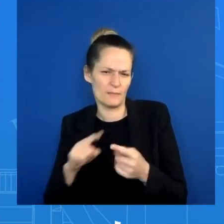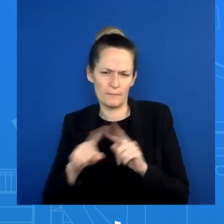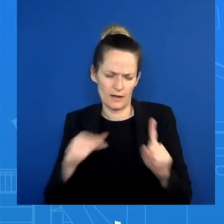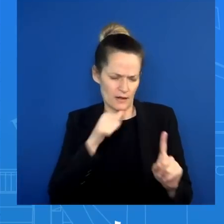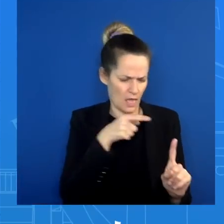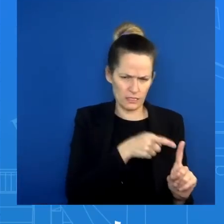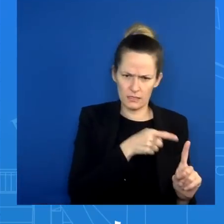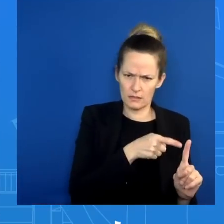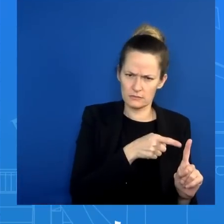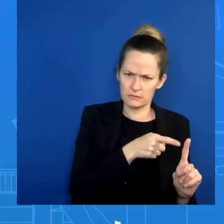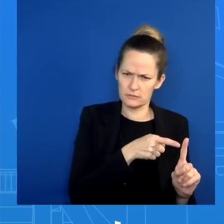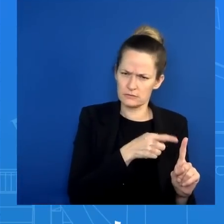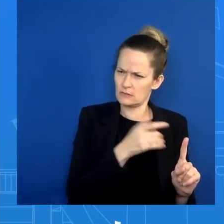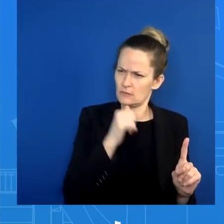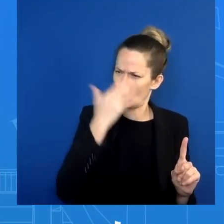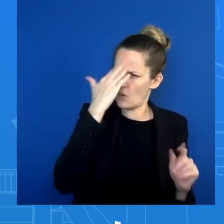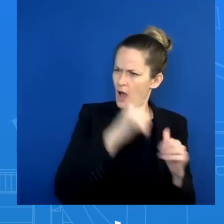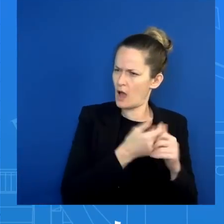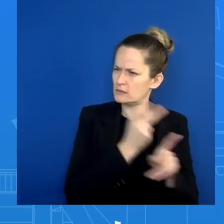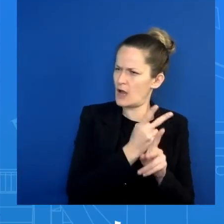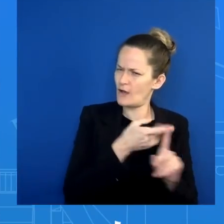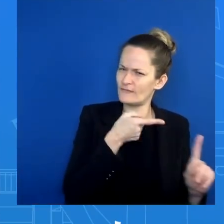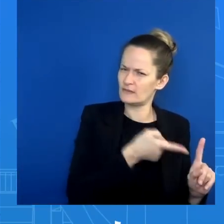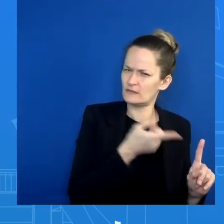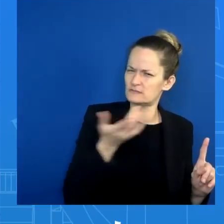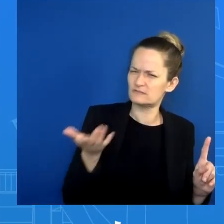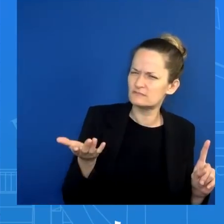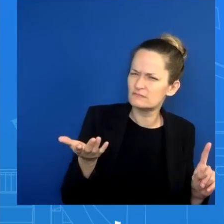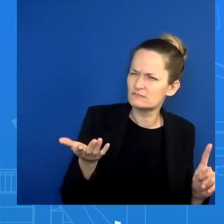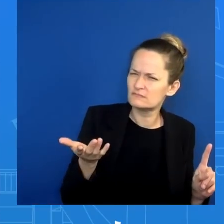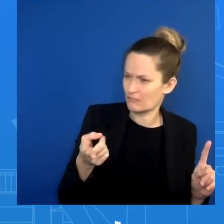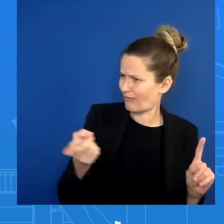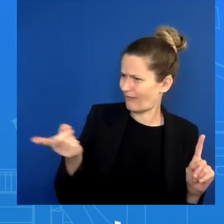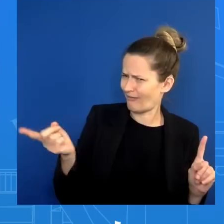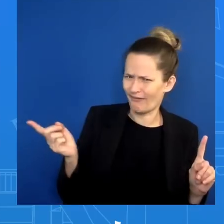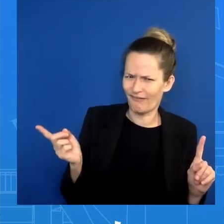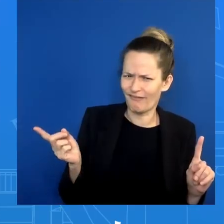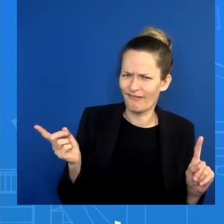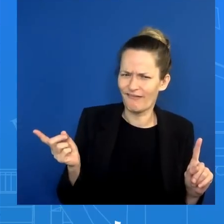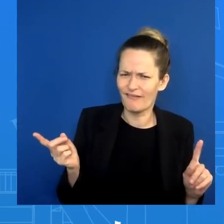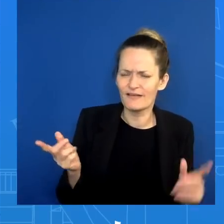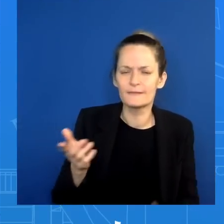this is the question that my colleague here, ambassador got.